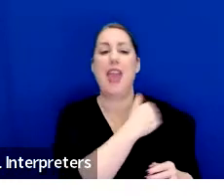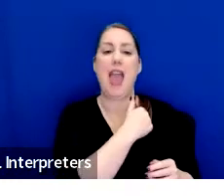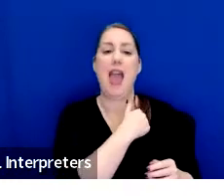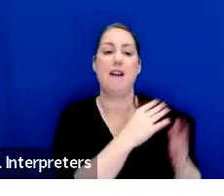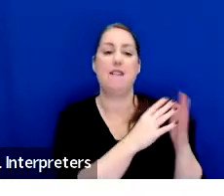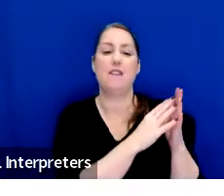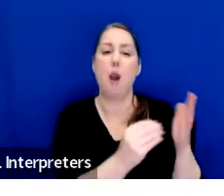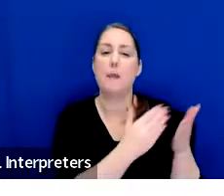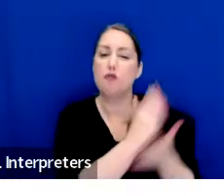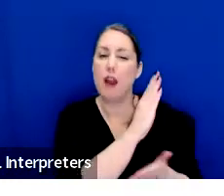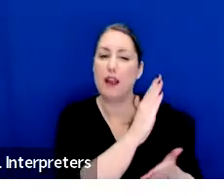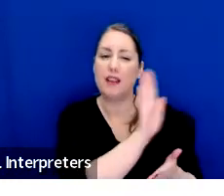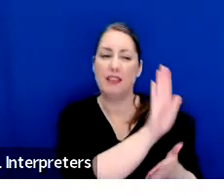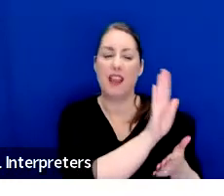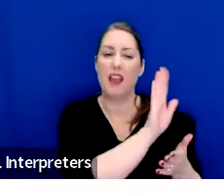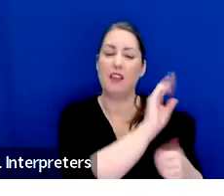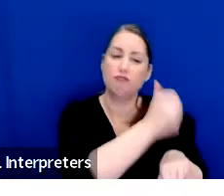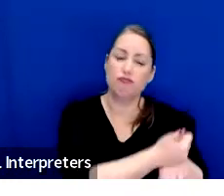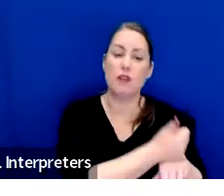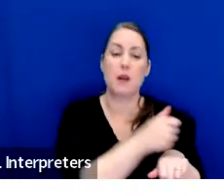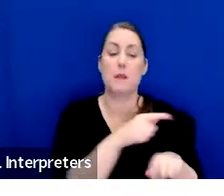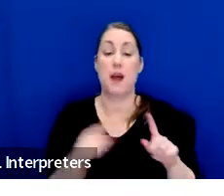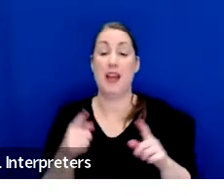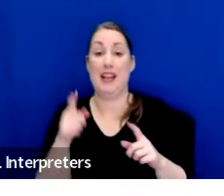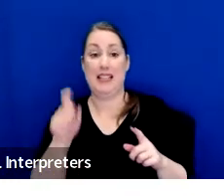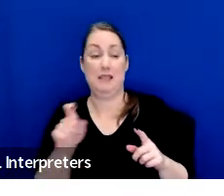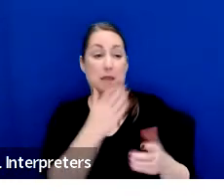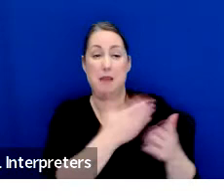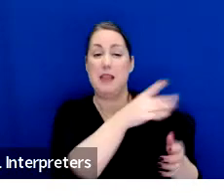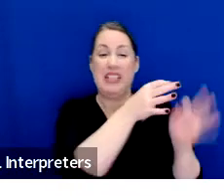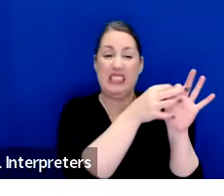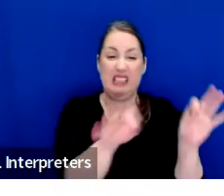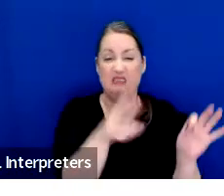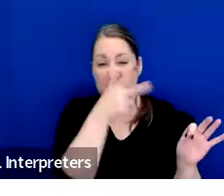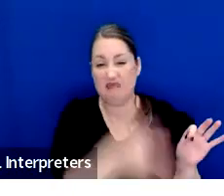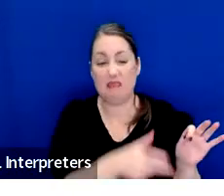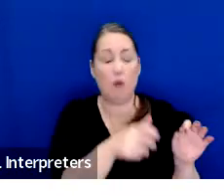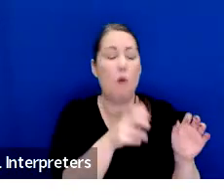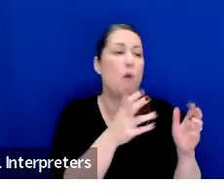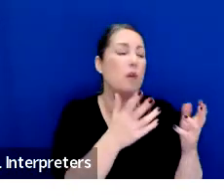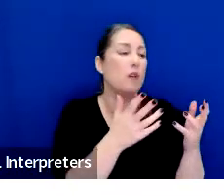Okay. Okay. Let's see if there's anything else I want to tell you before or